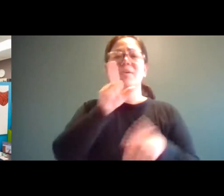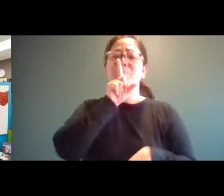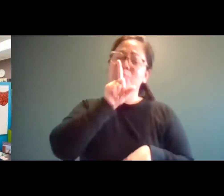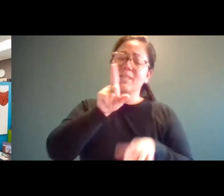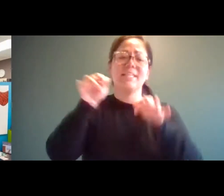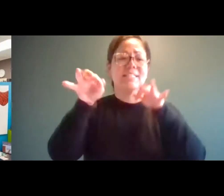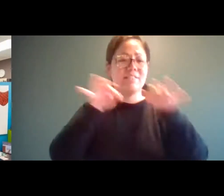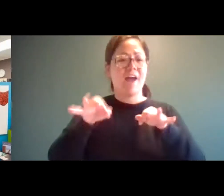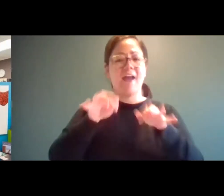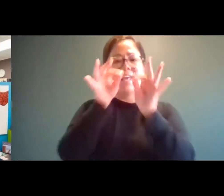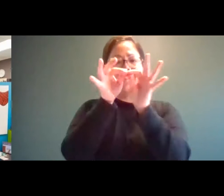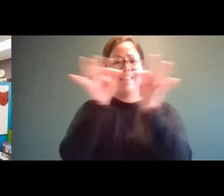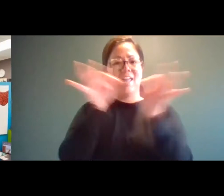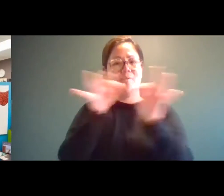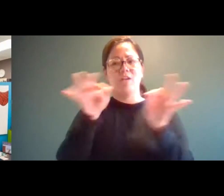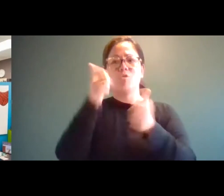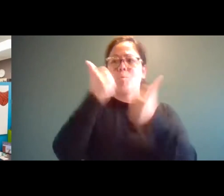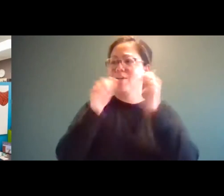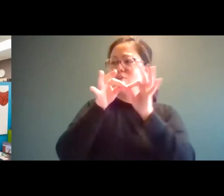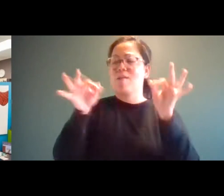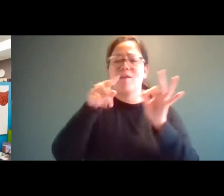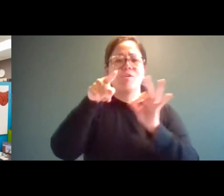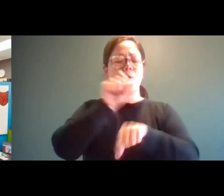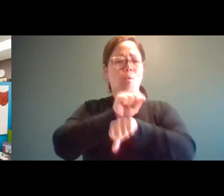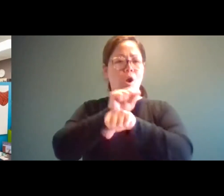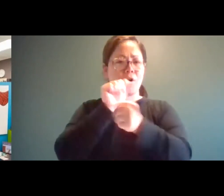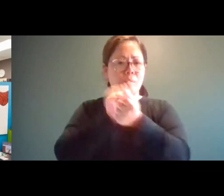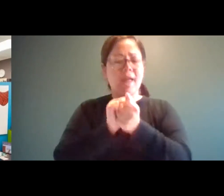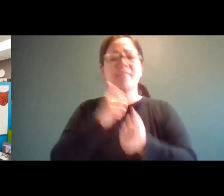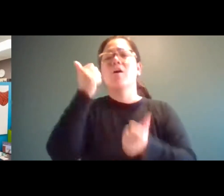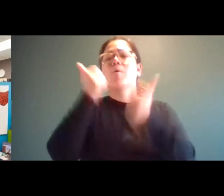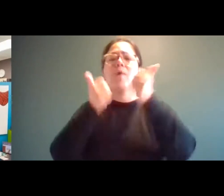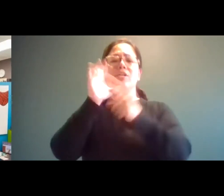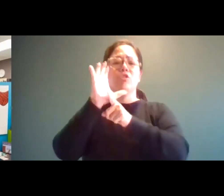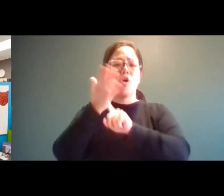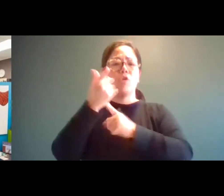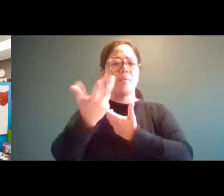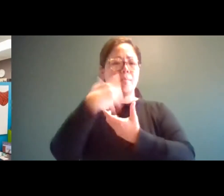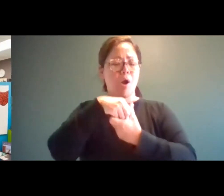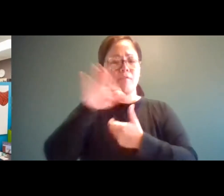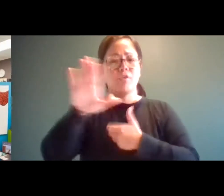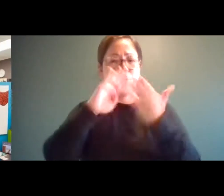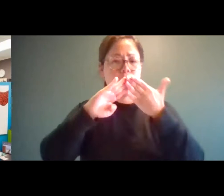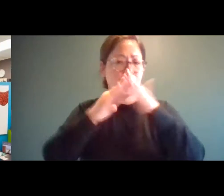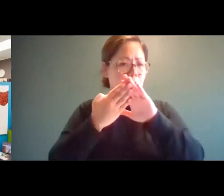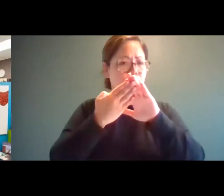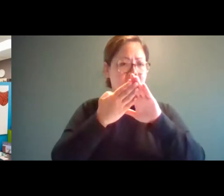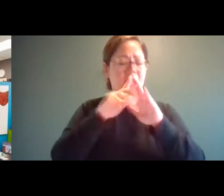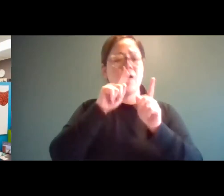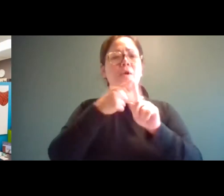the languages that you're working with and the cultures that are part of your community when you're looking to translate